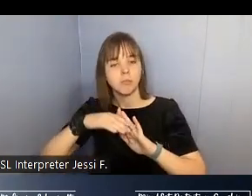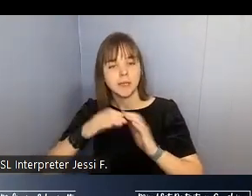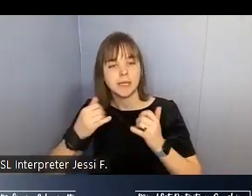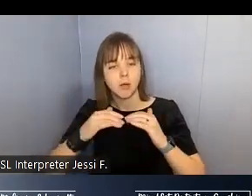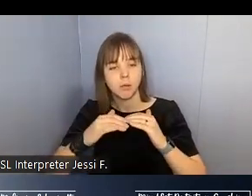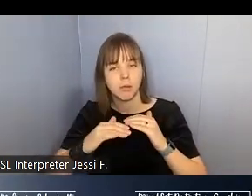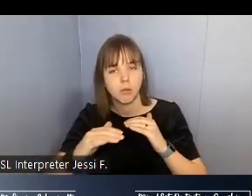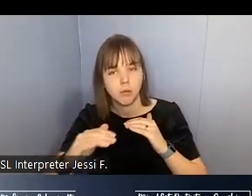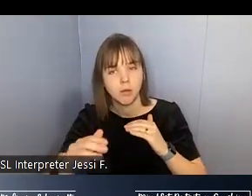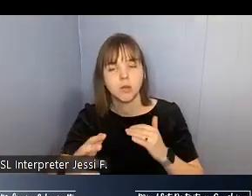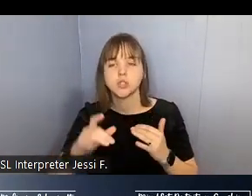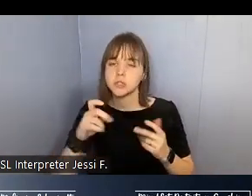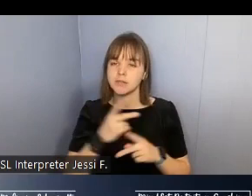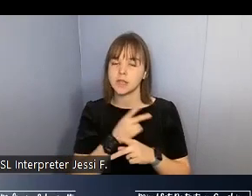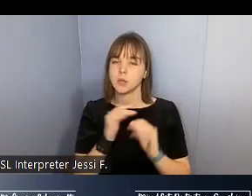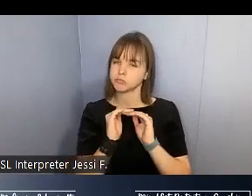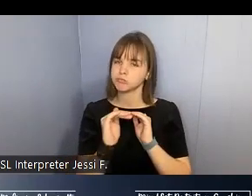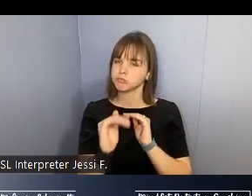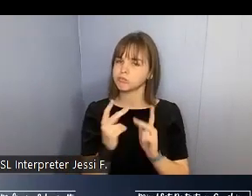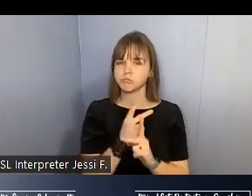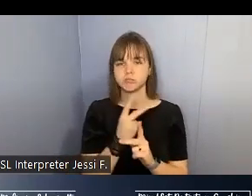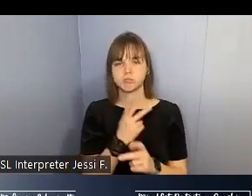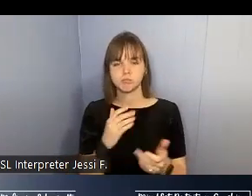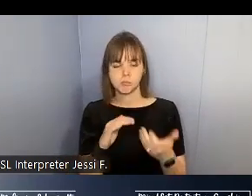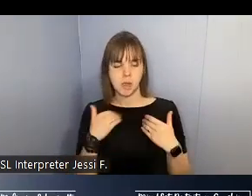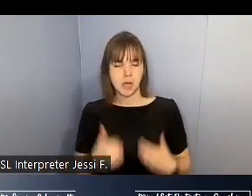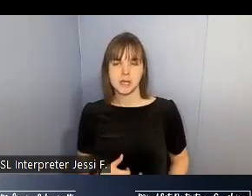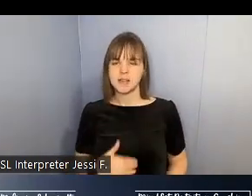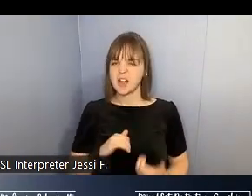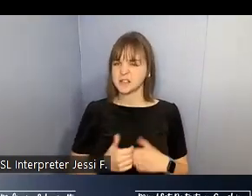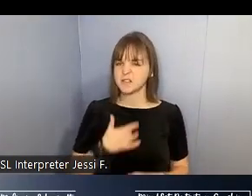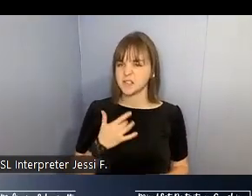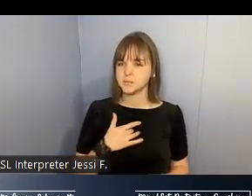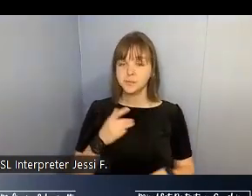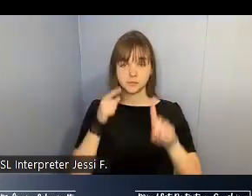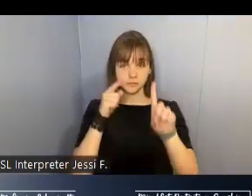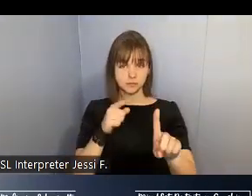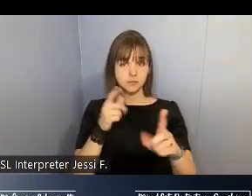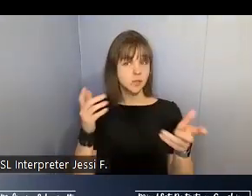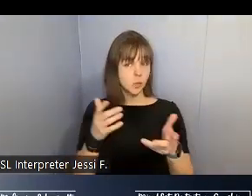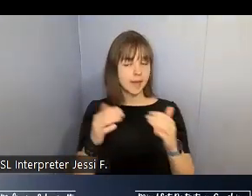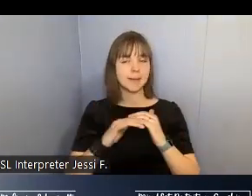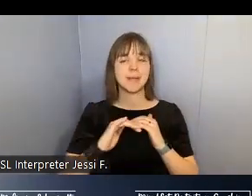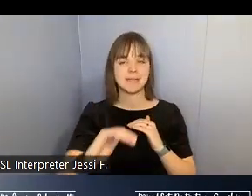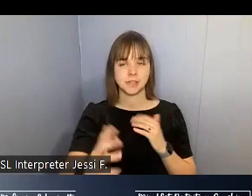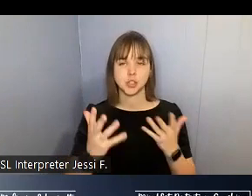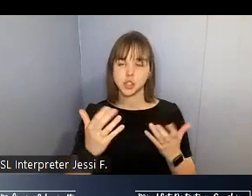So let's live at maintenance for a little bit because ultimately, the goal, long-term for the rest of your life is a version of maintenance.